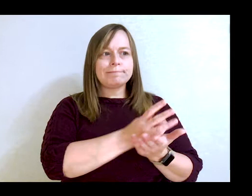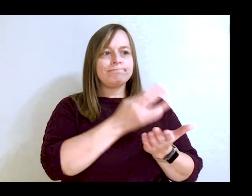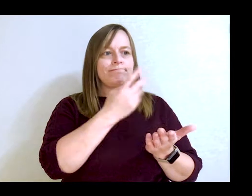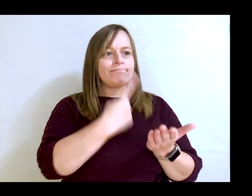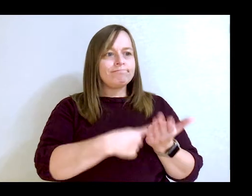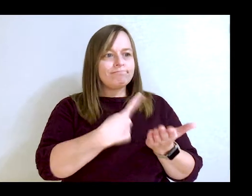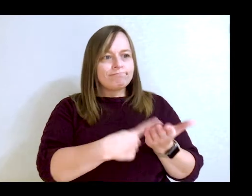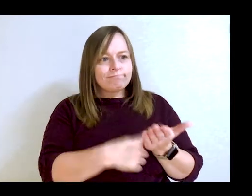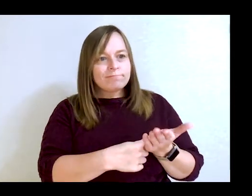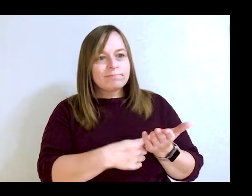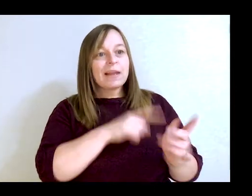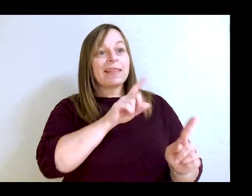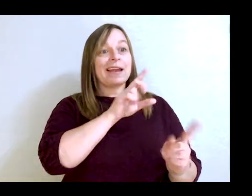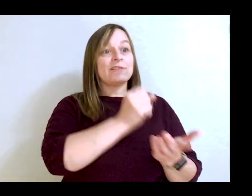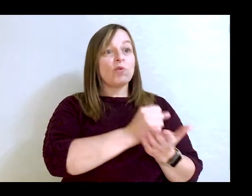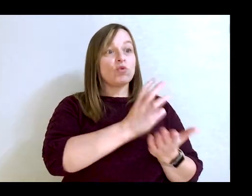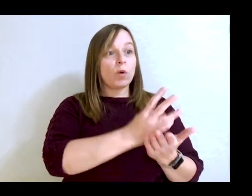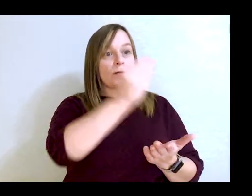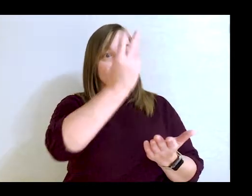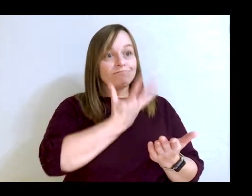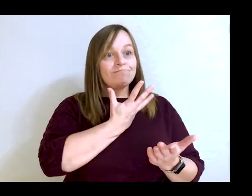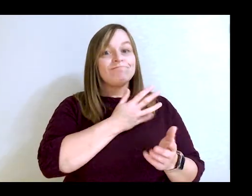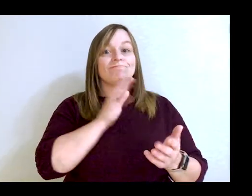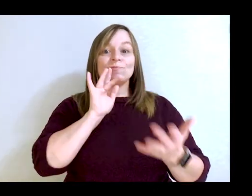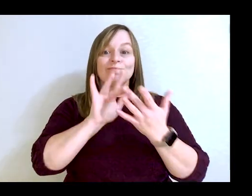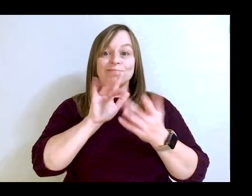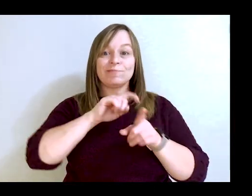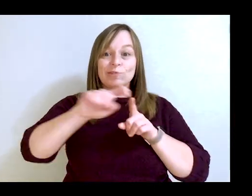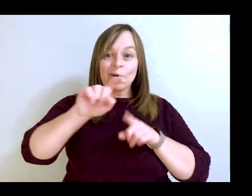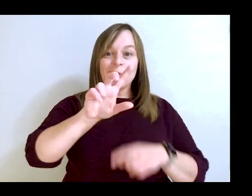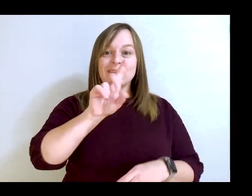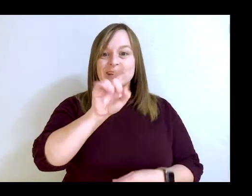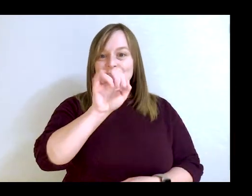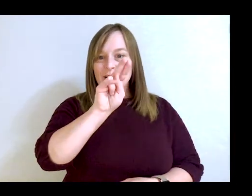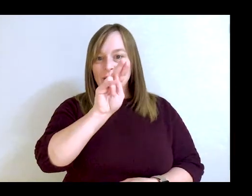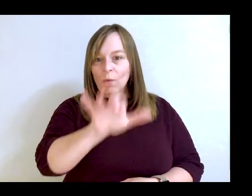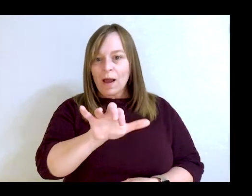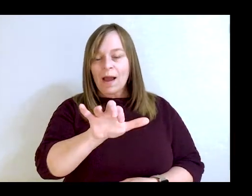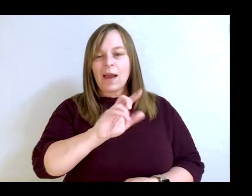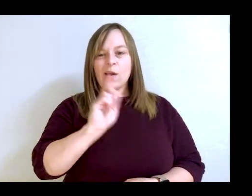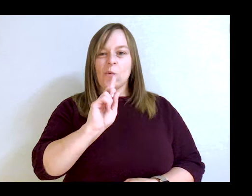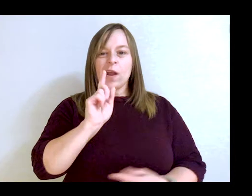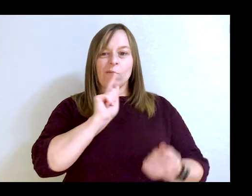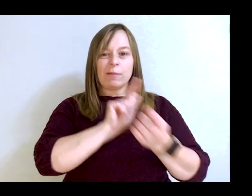who directed me to call Disability Rights New York. And that's where